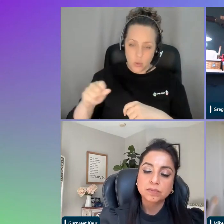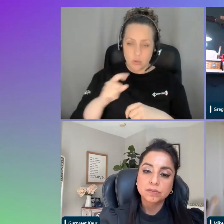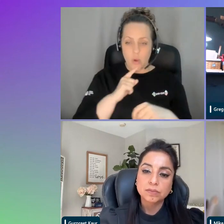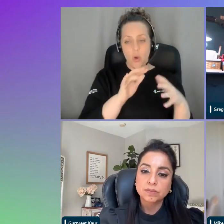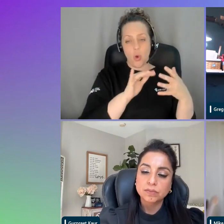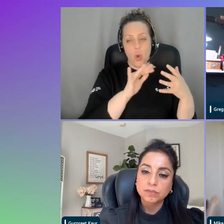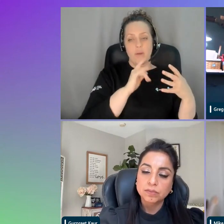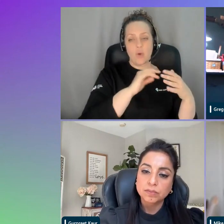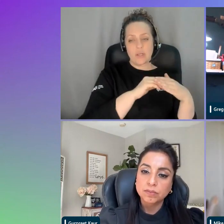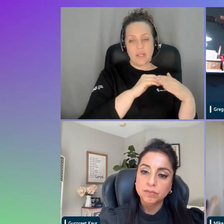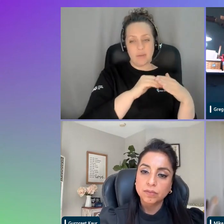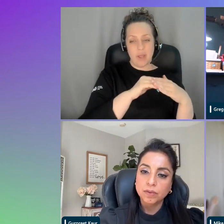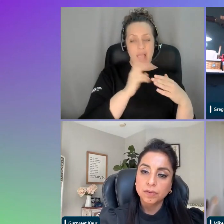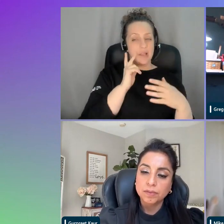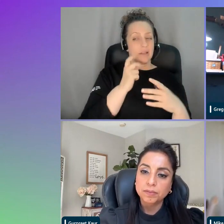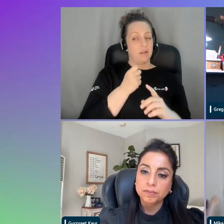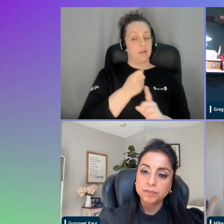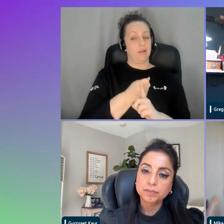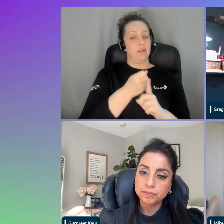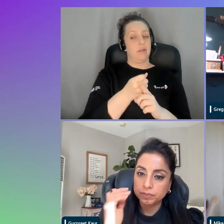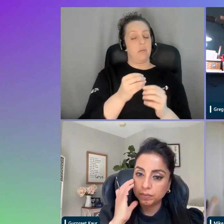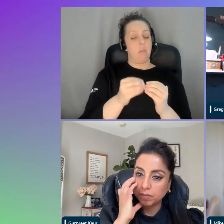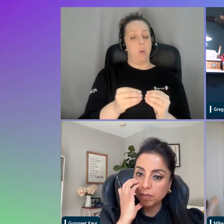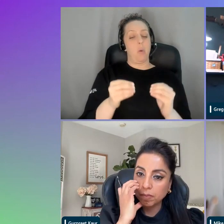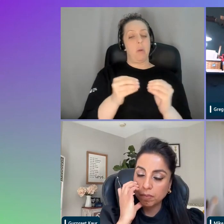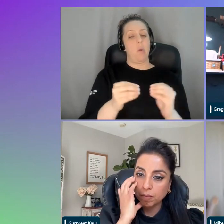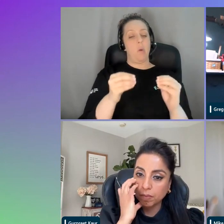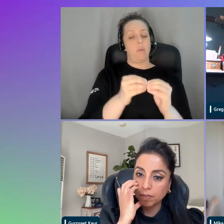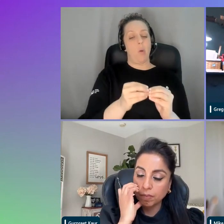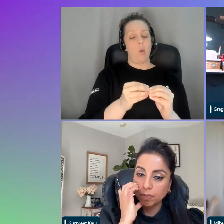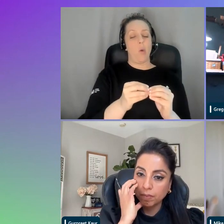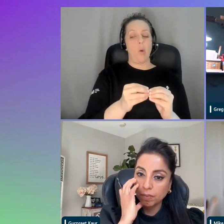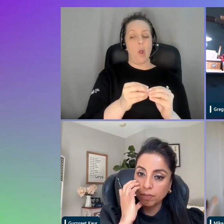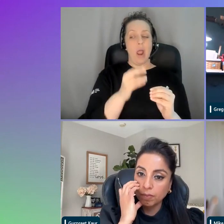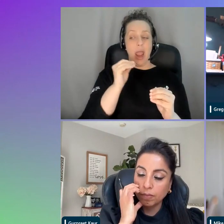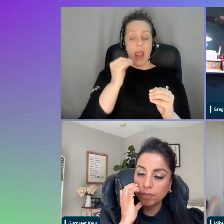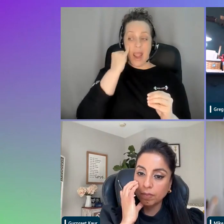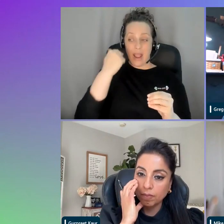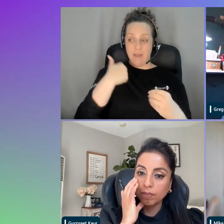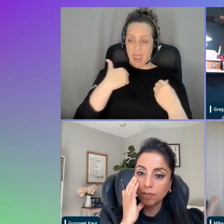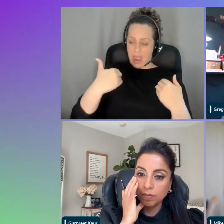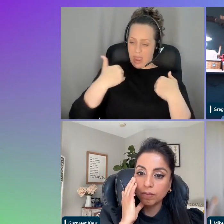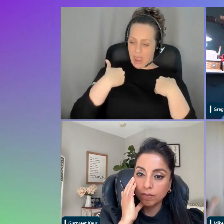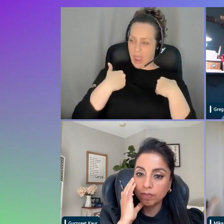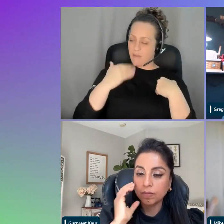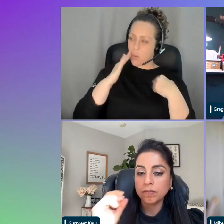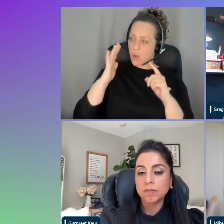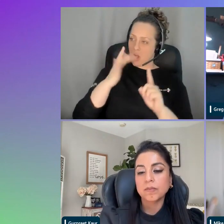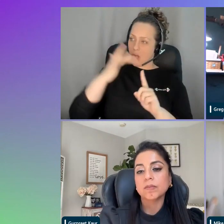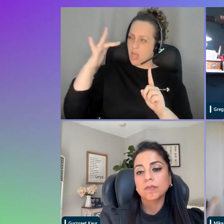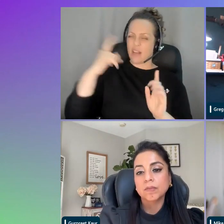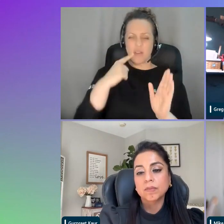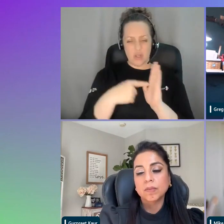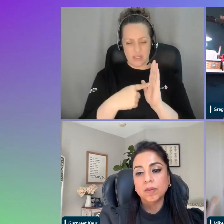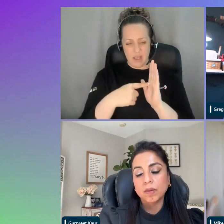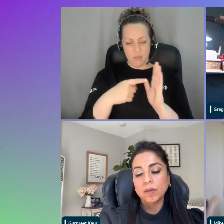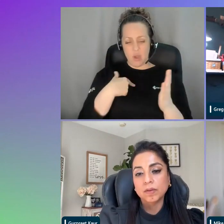one of the things that makes candidates stand out in the crowd. So, for example, if somebody is applying for like a